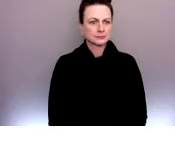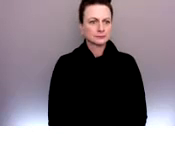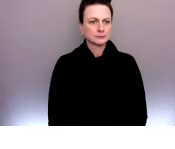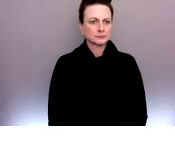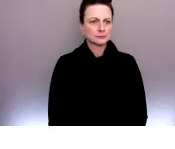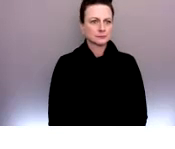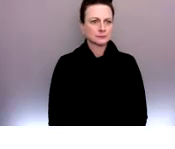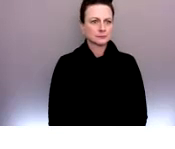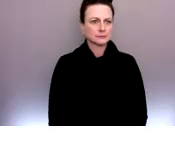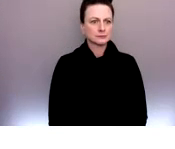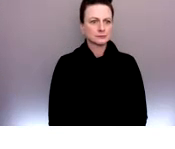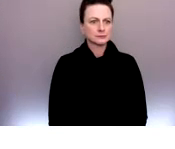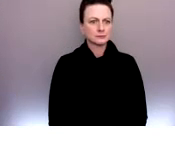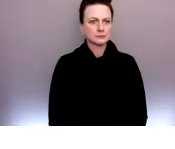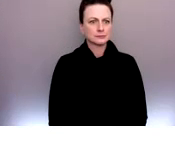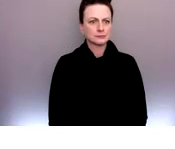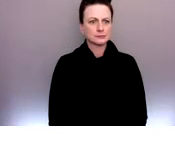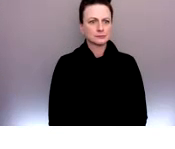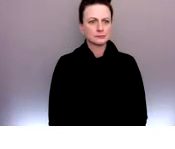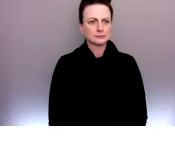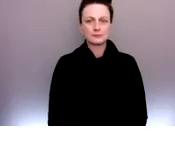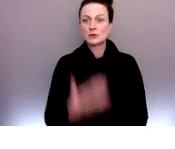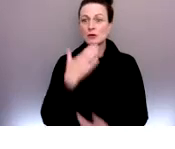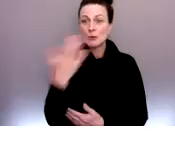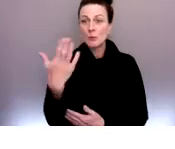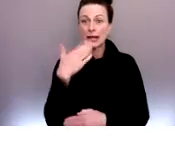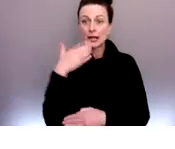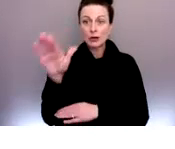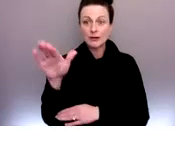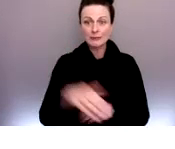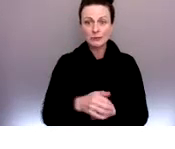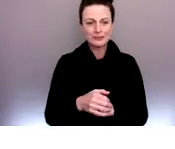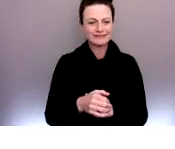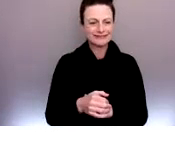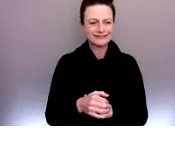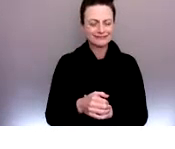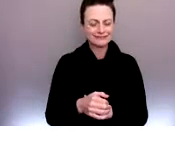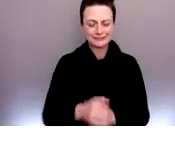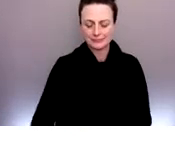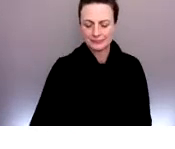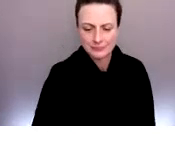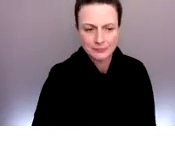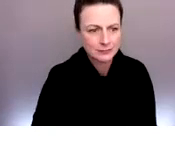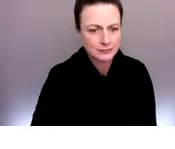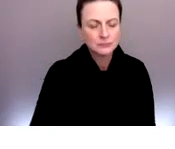Good morning, good afternoon, this is Lee Gaseoma.